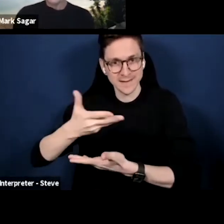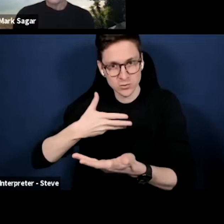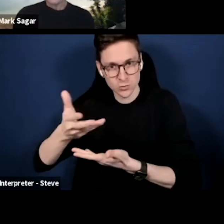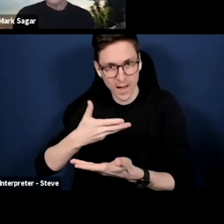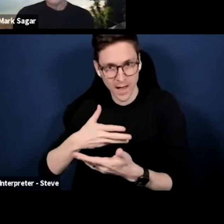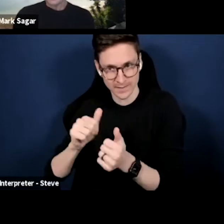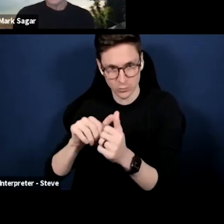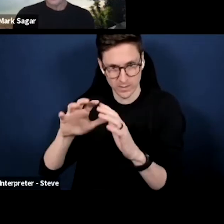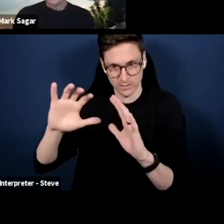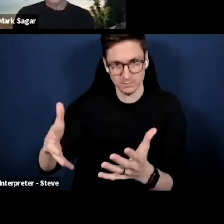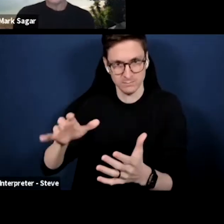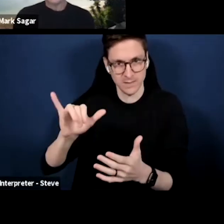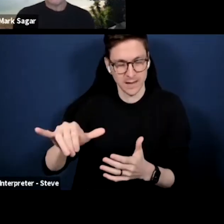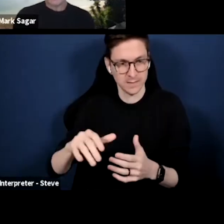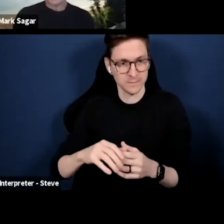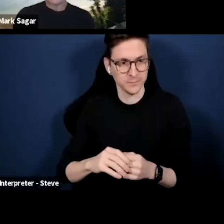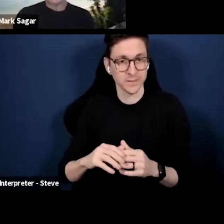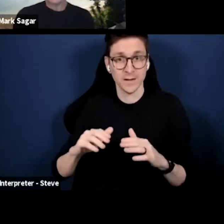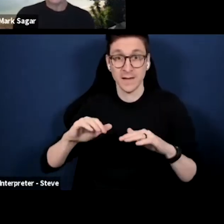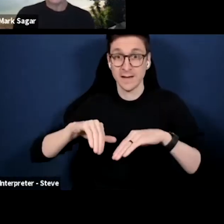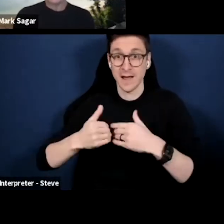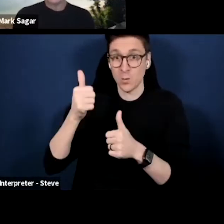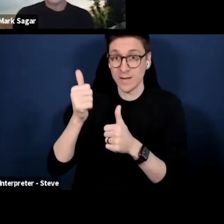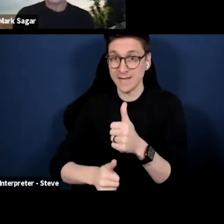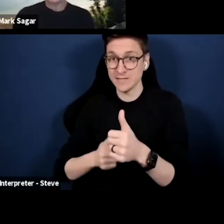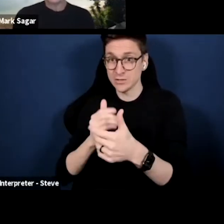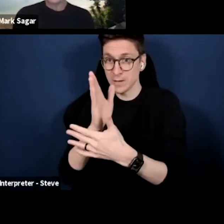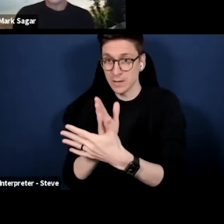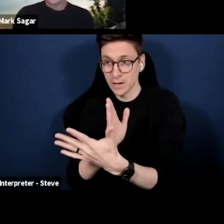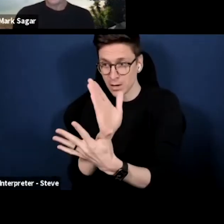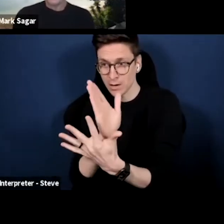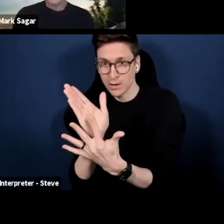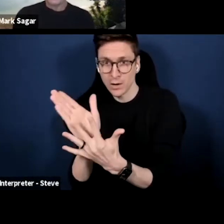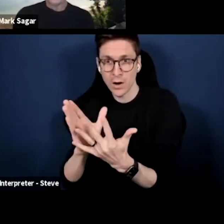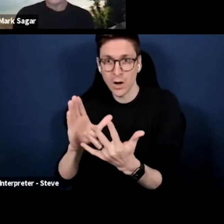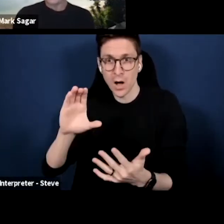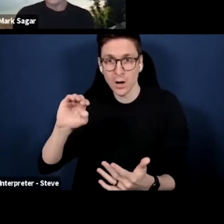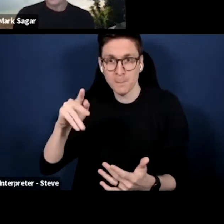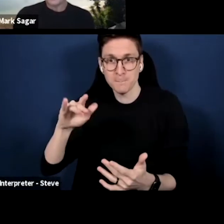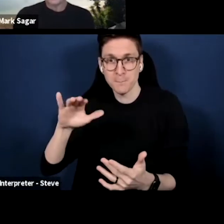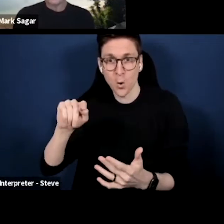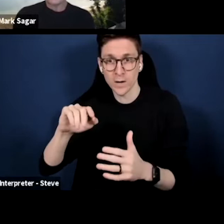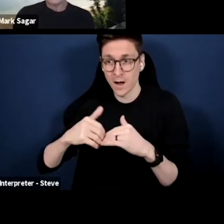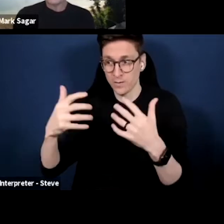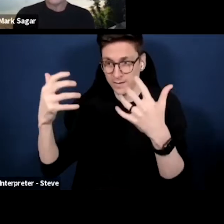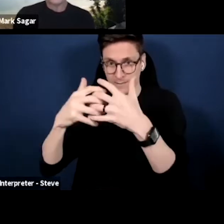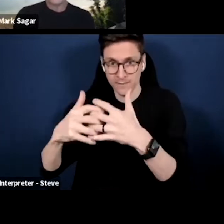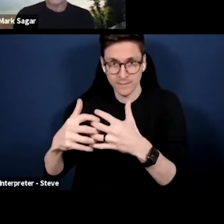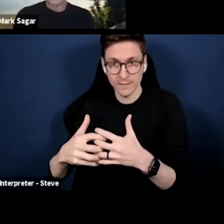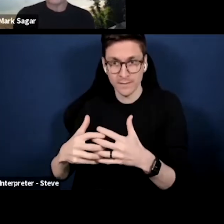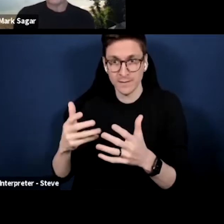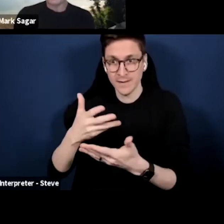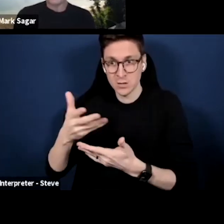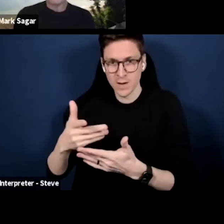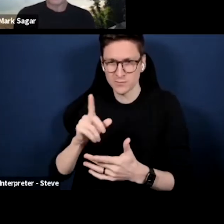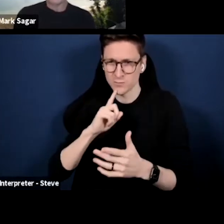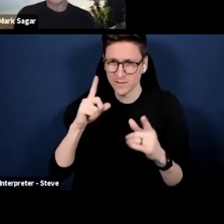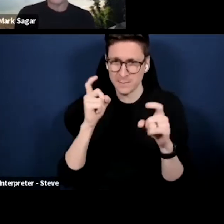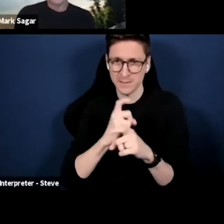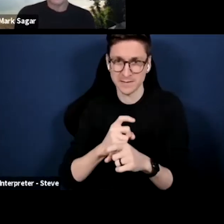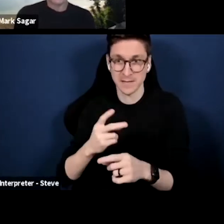way that the components interact is complex visual attention for example interacts with motor control